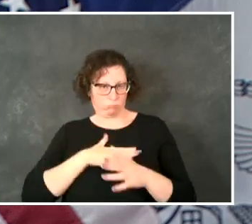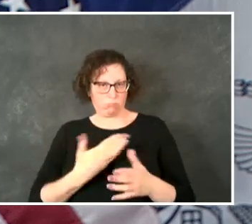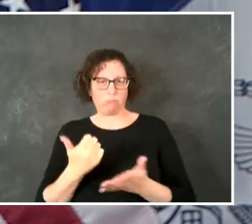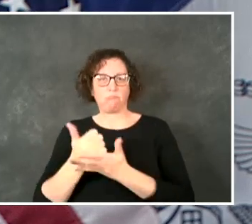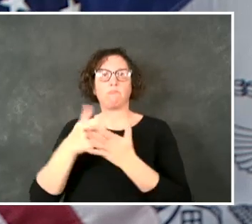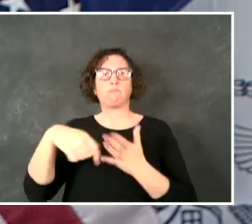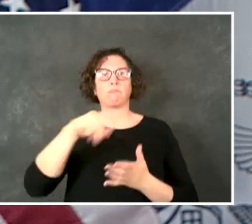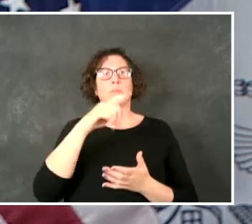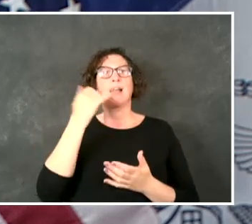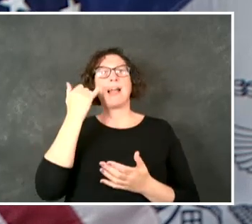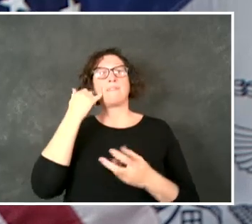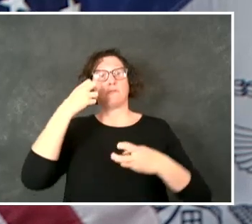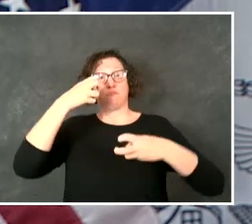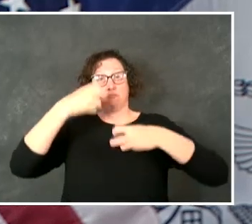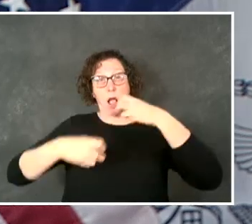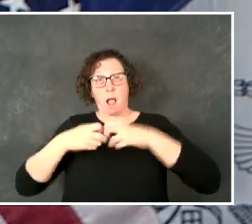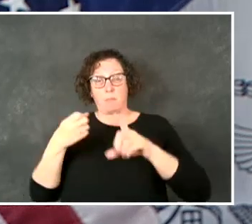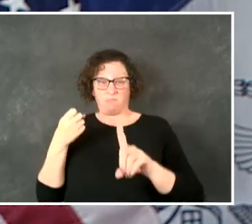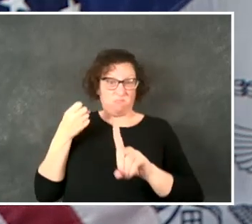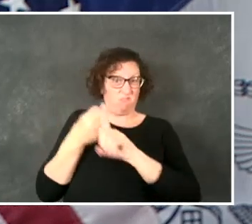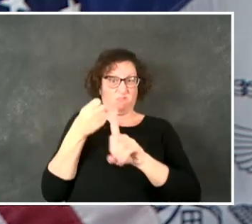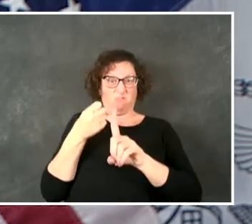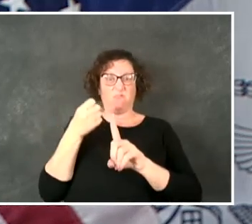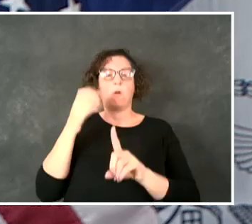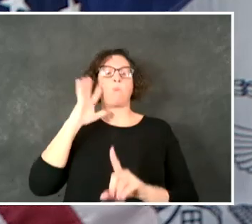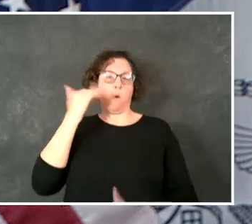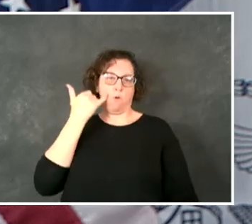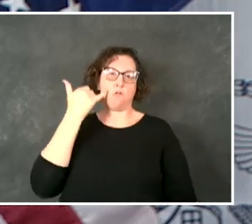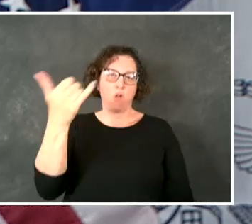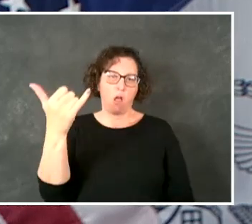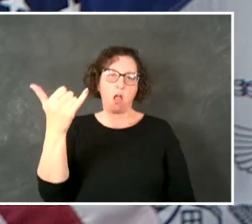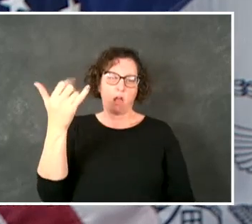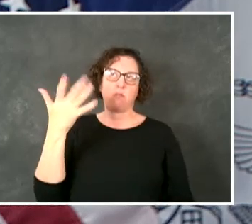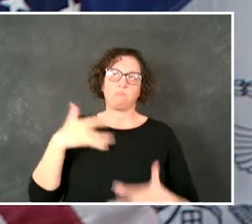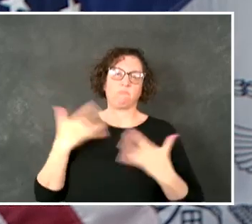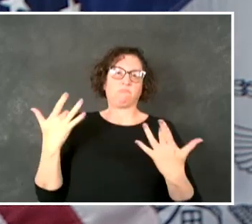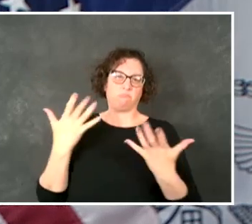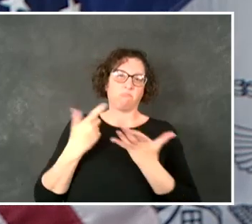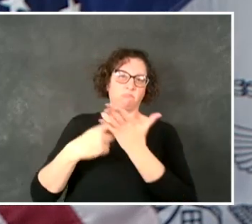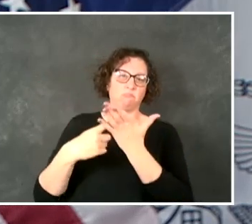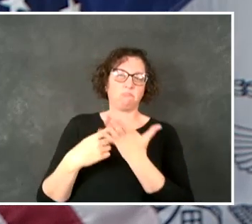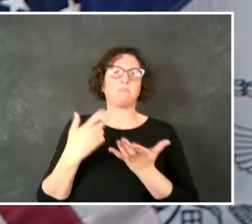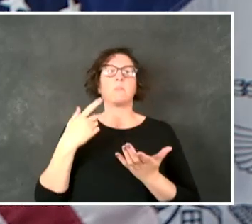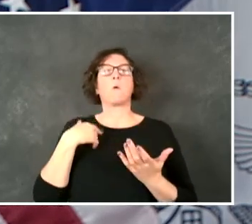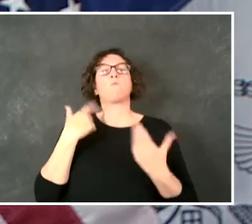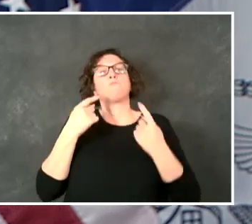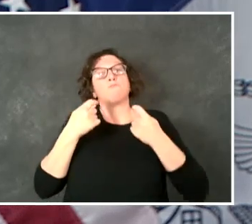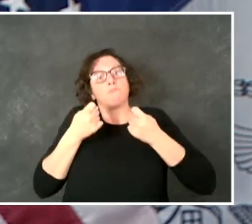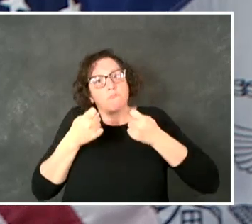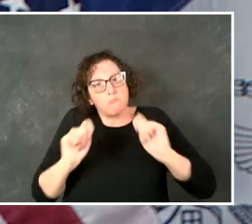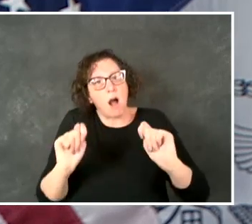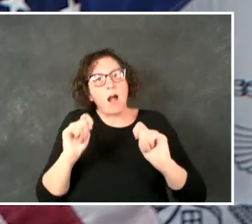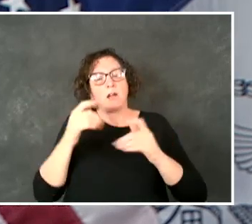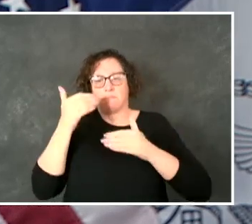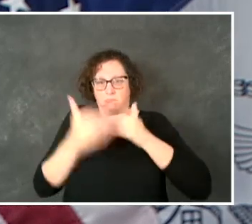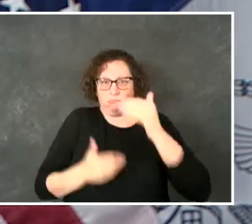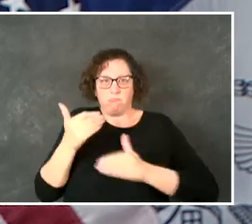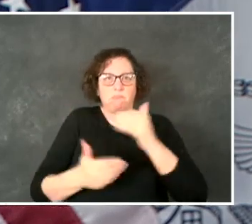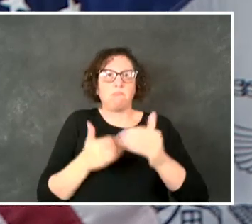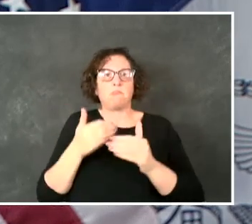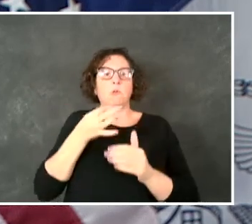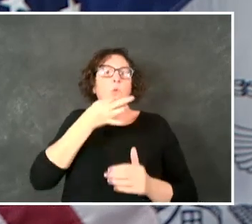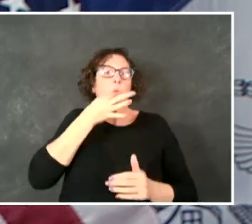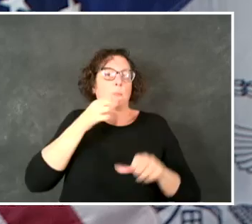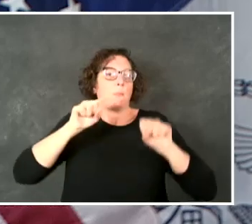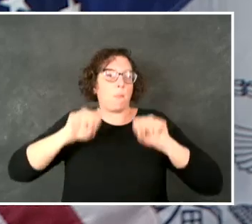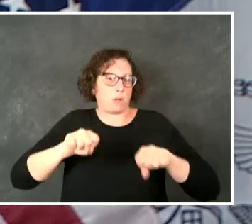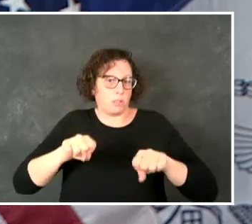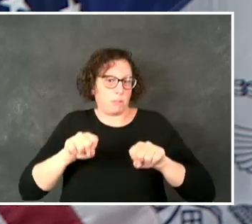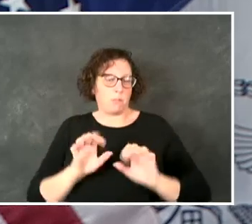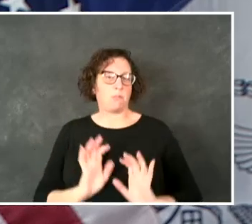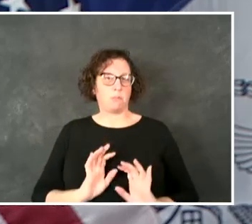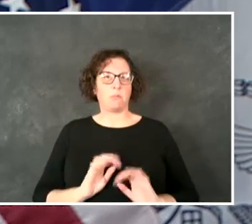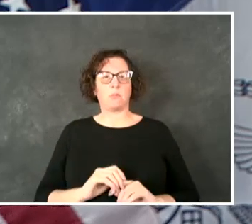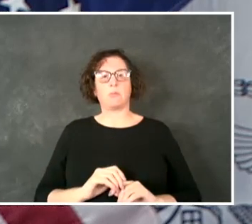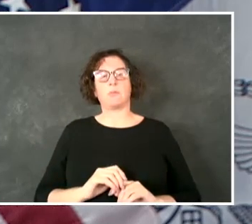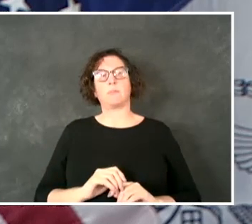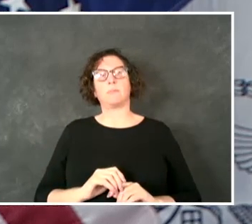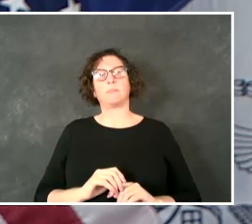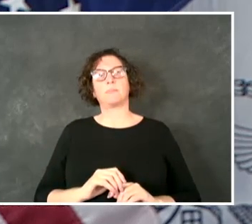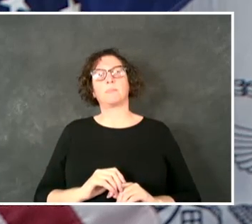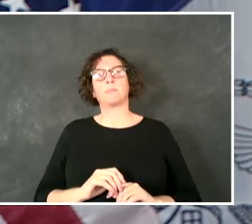CAN RELY UPON